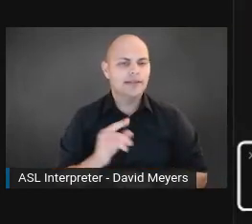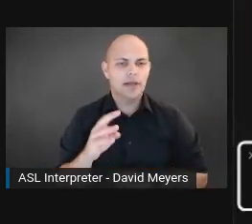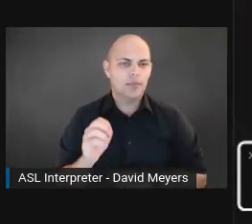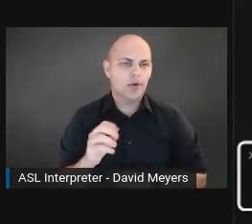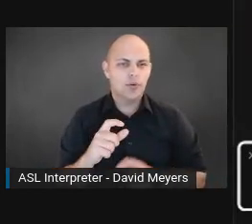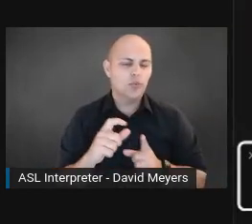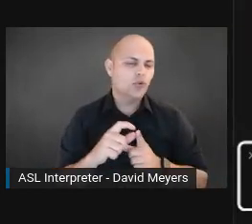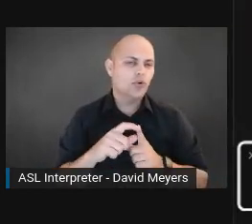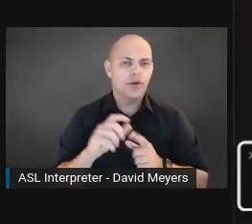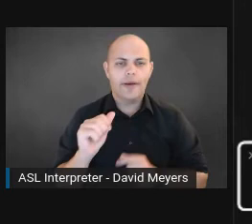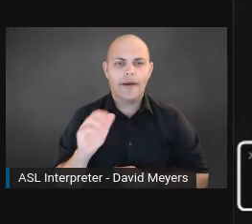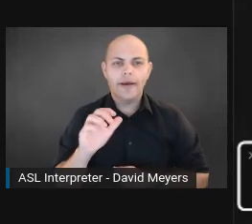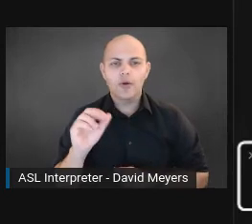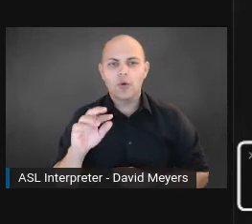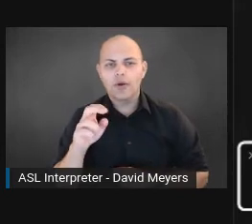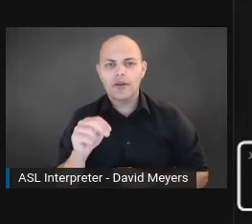You are currently on heading level two.